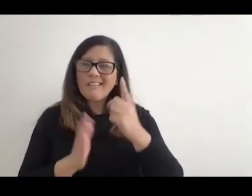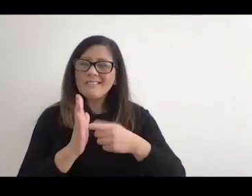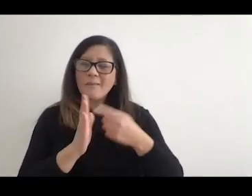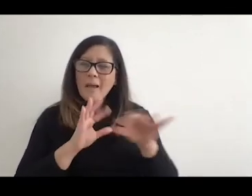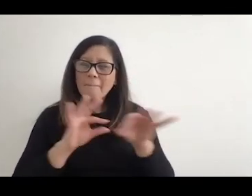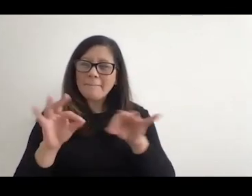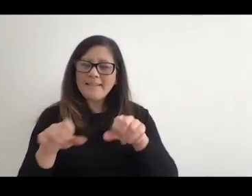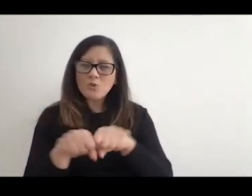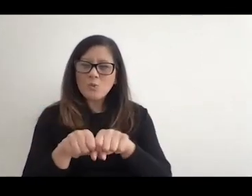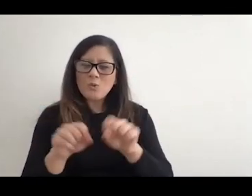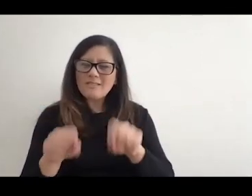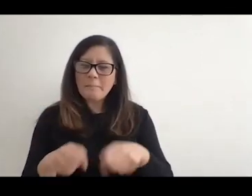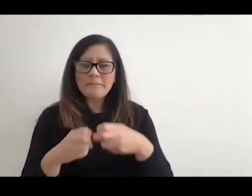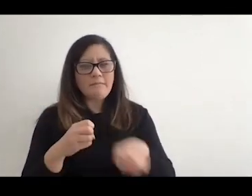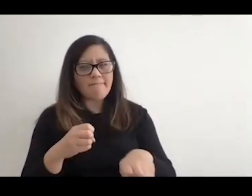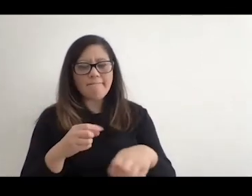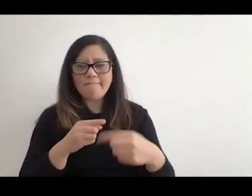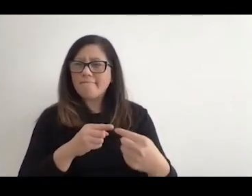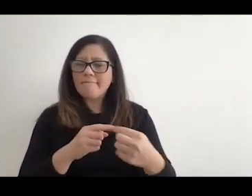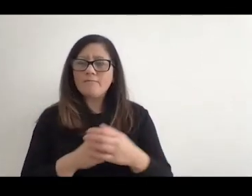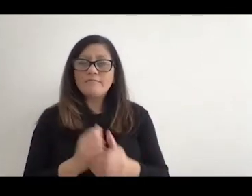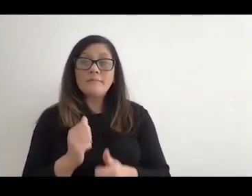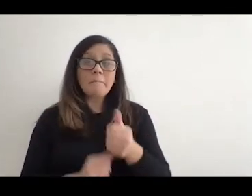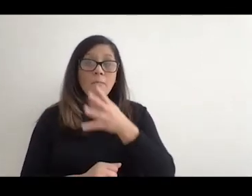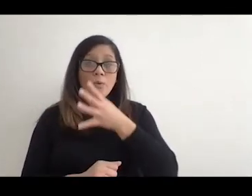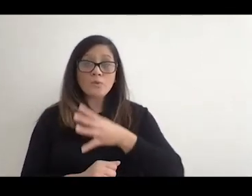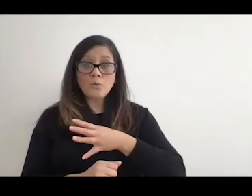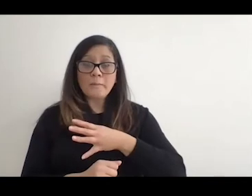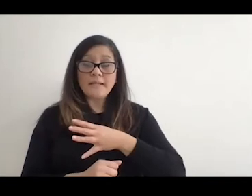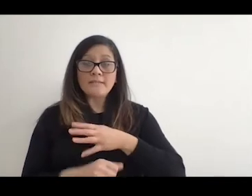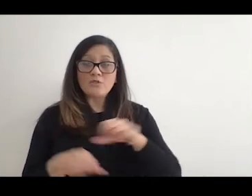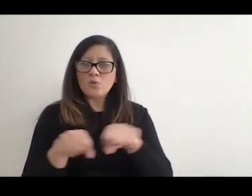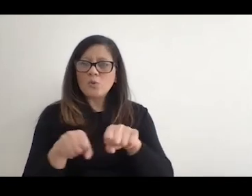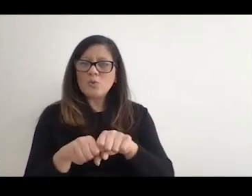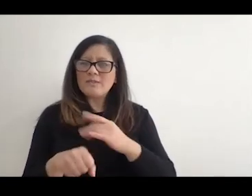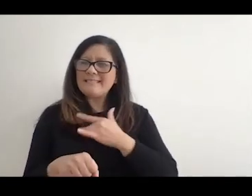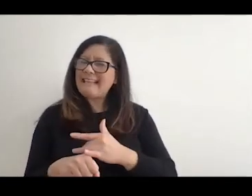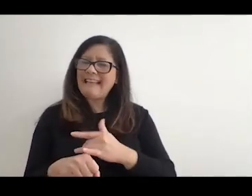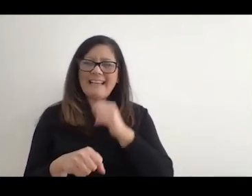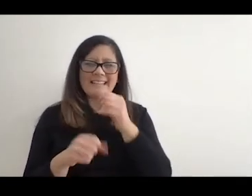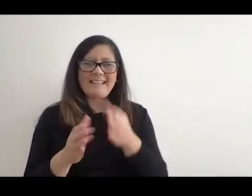And that's because most shoes for women in general, disability or not, are just not wide. So.